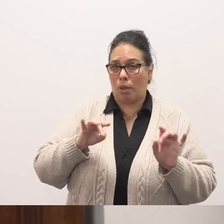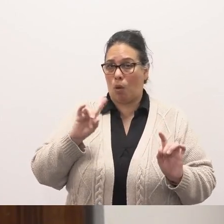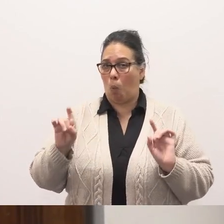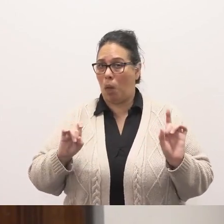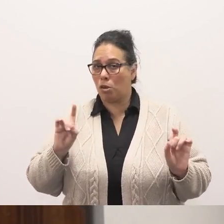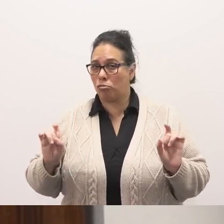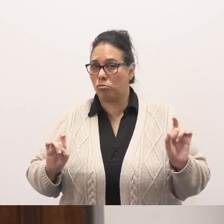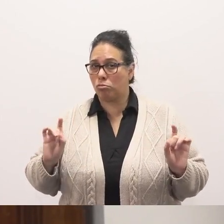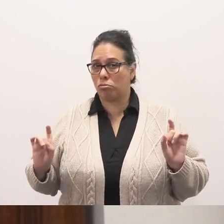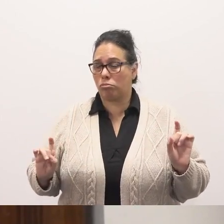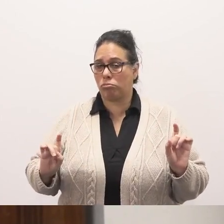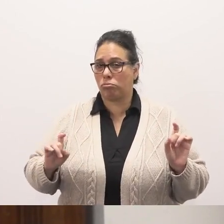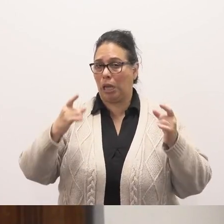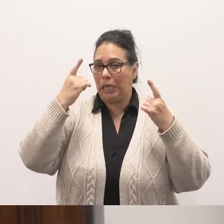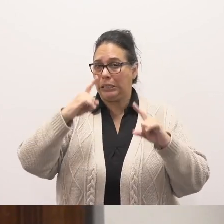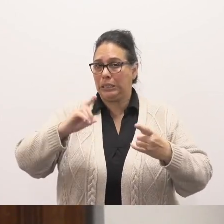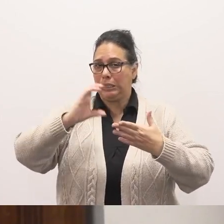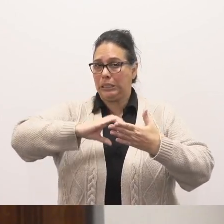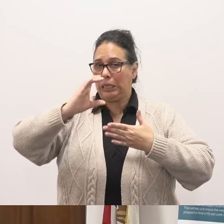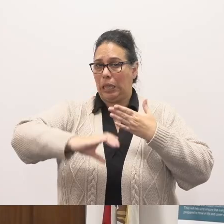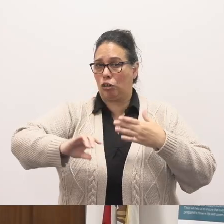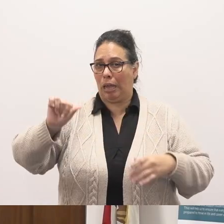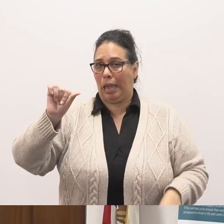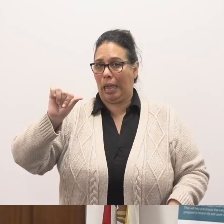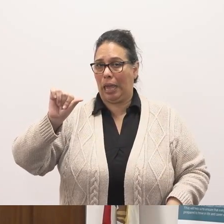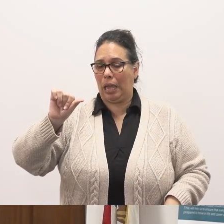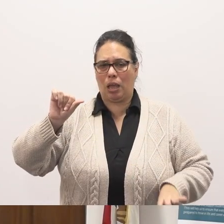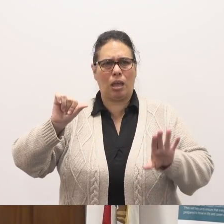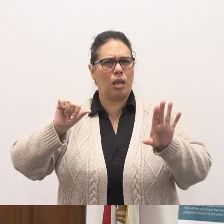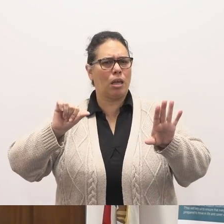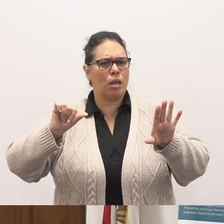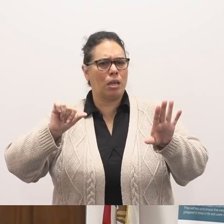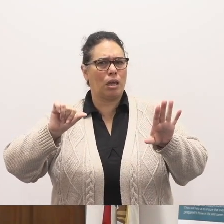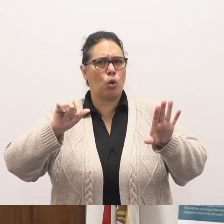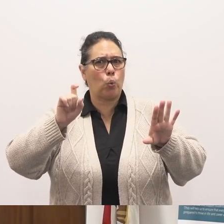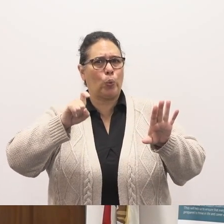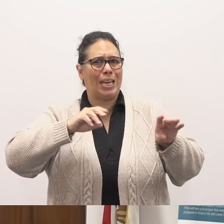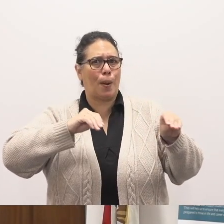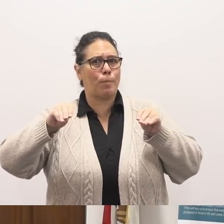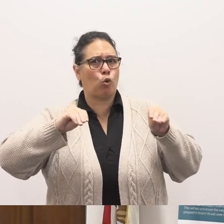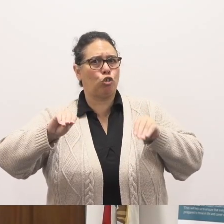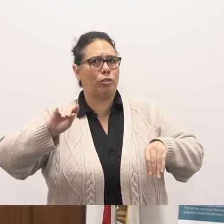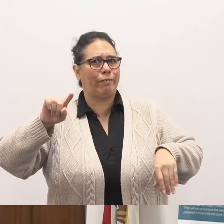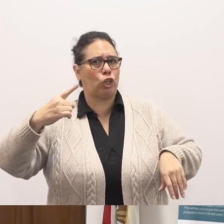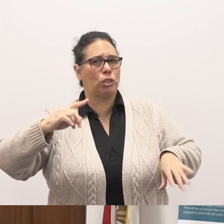on consent calendar A? Need a motion first? Or we should take a vote first?